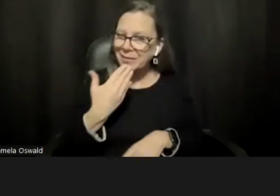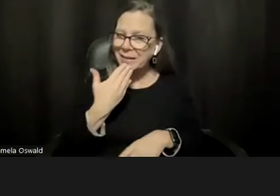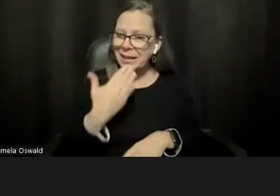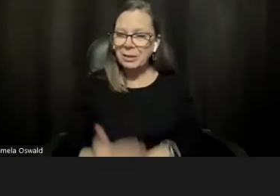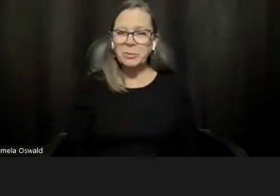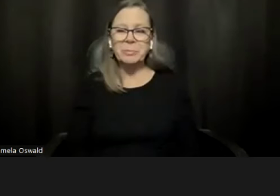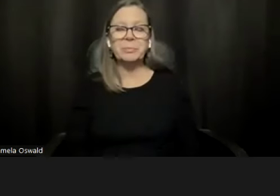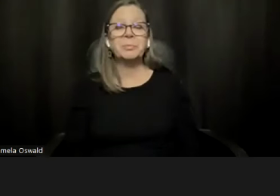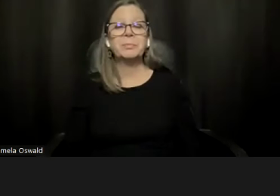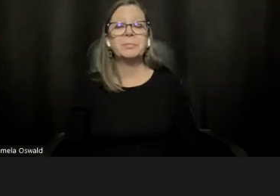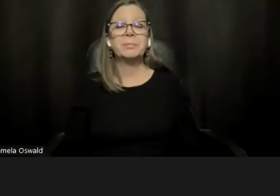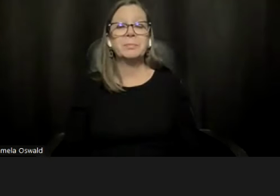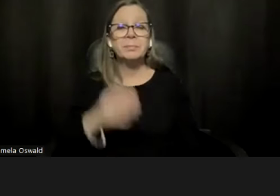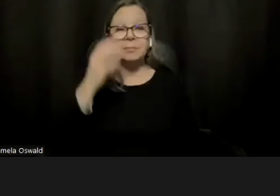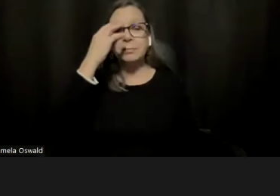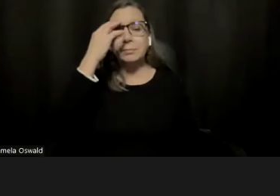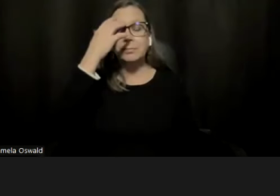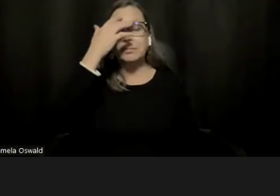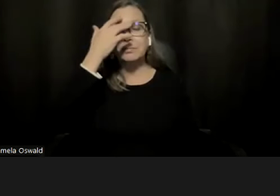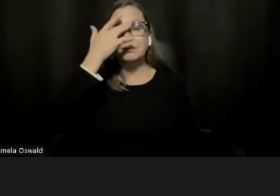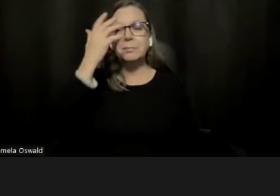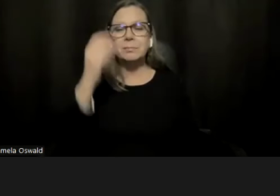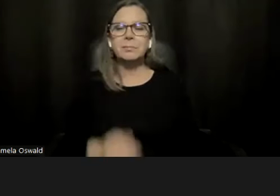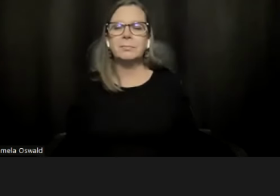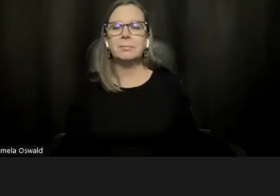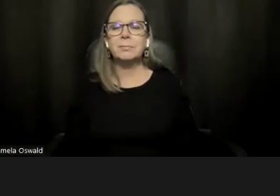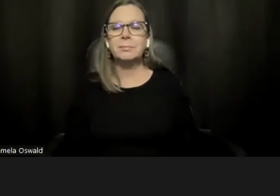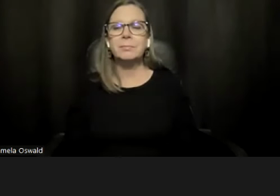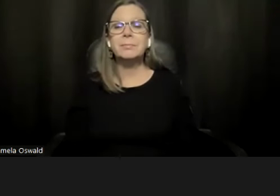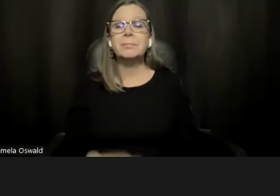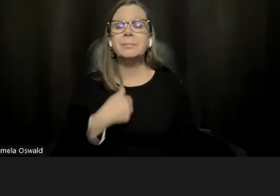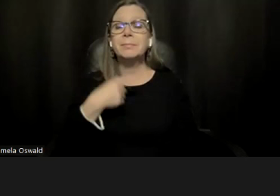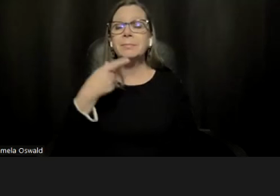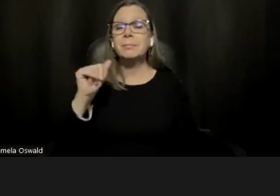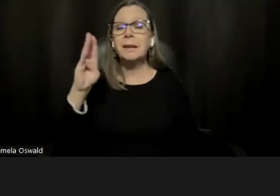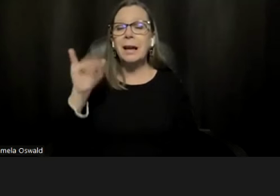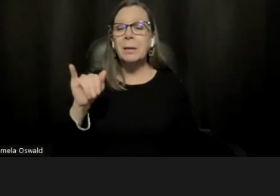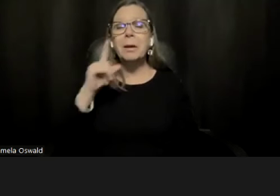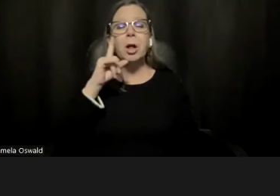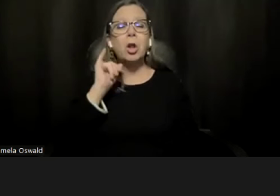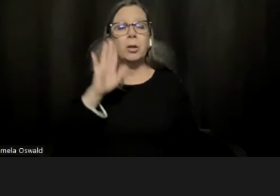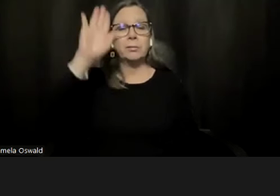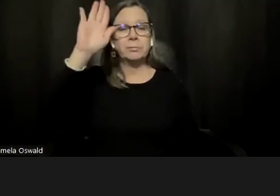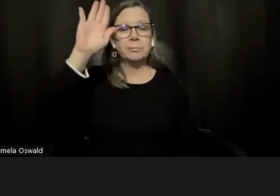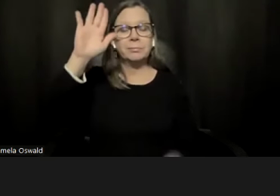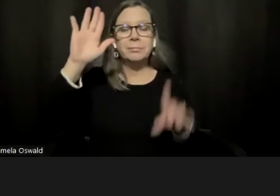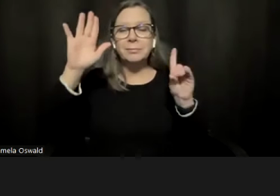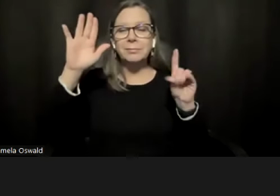This is Gabby. It looks like we have a hand up from David Osborne.